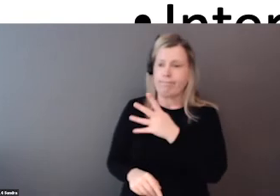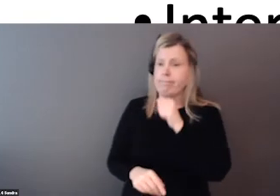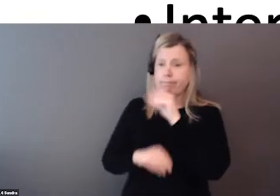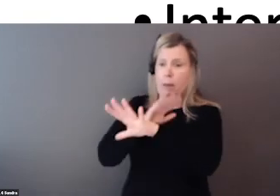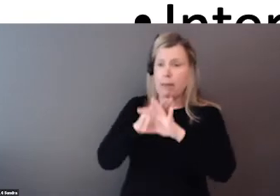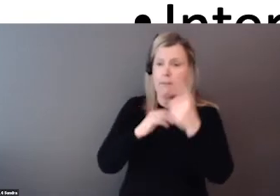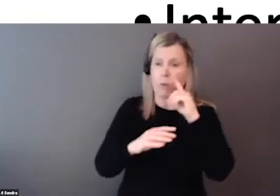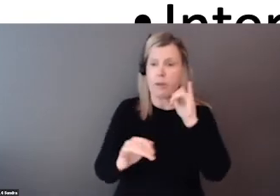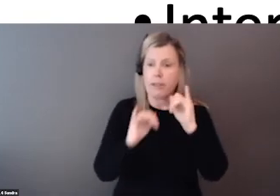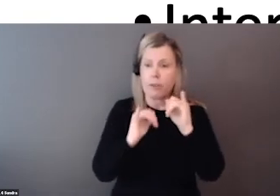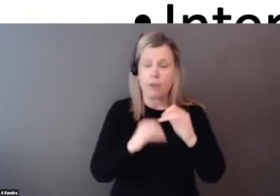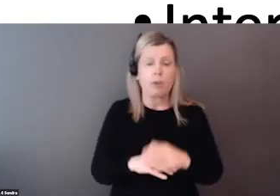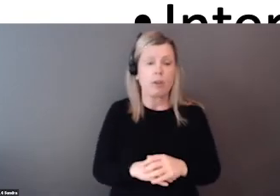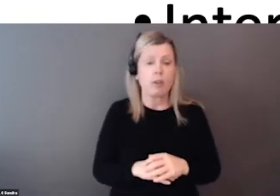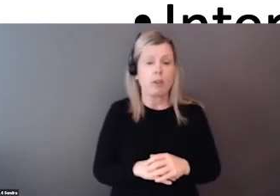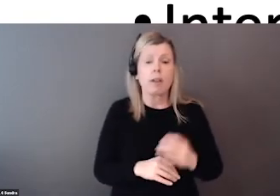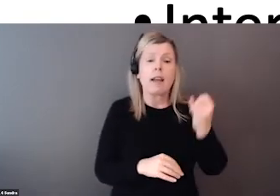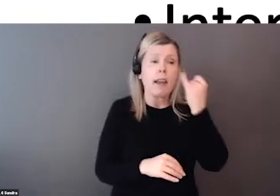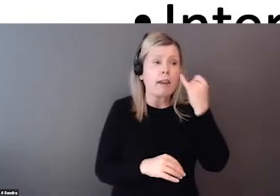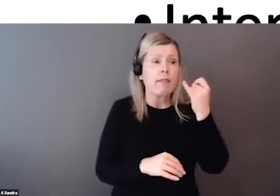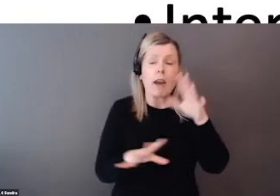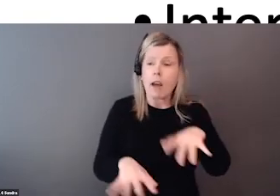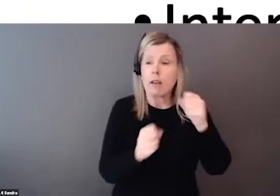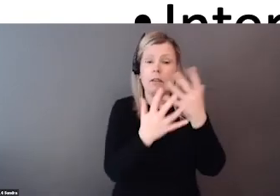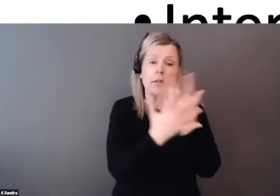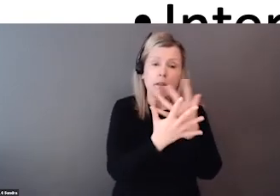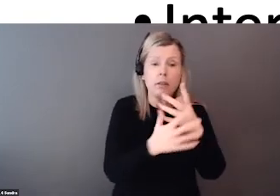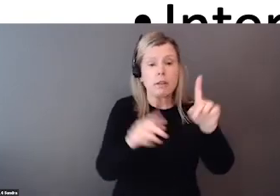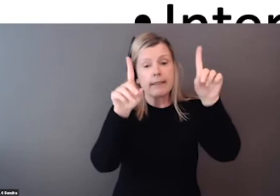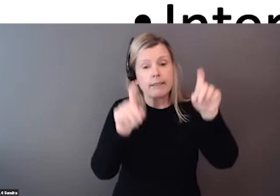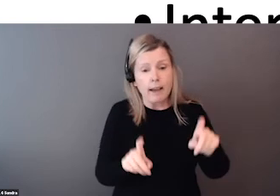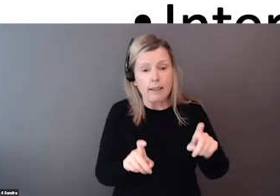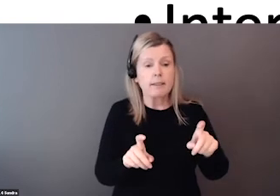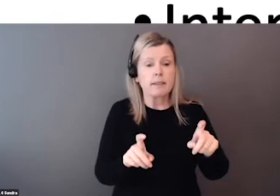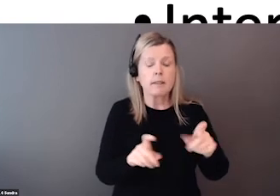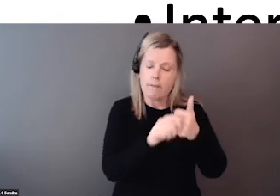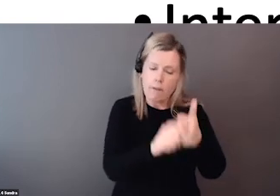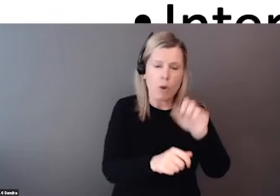Application tests, screening for competencies, psychometrics which all use AI will be biased against you